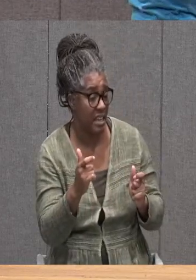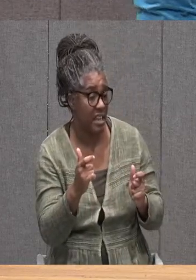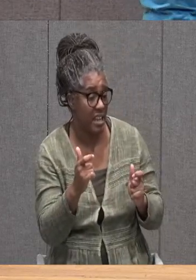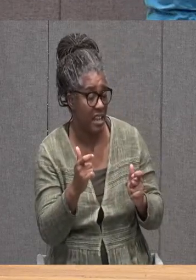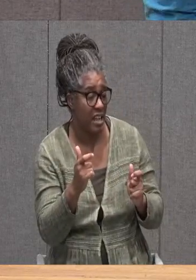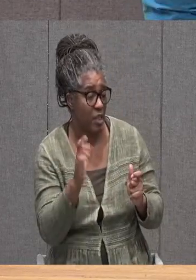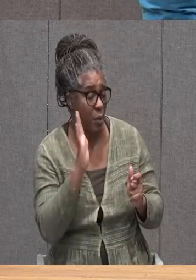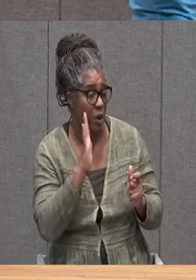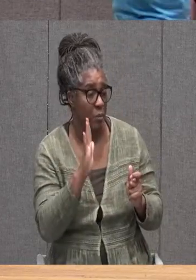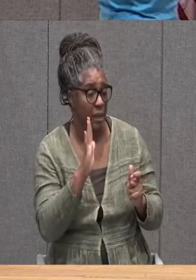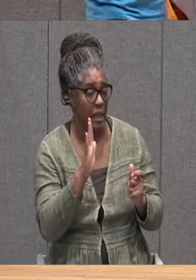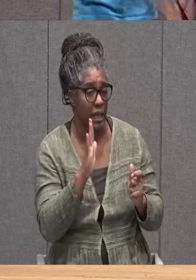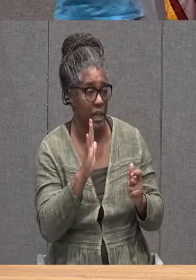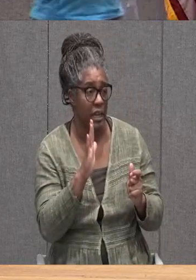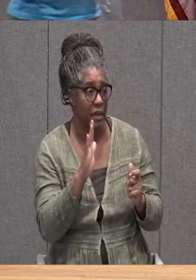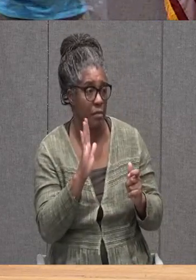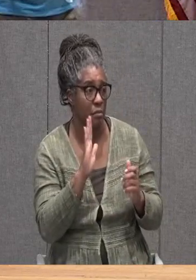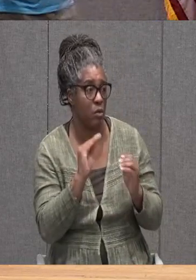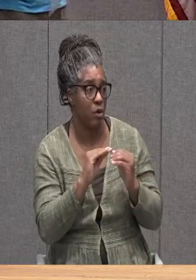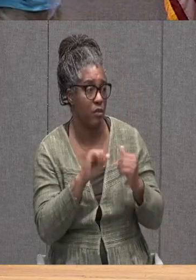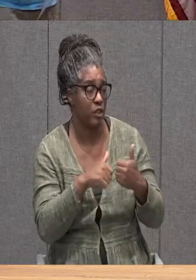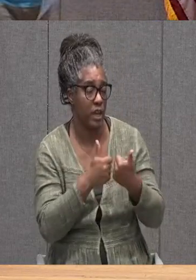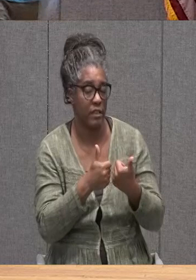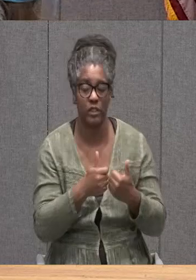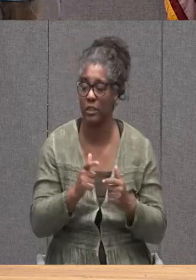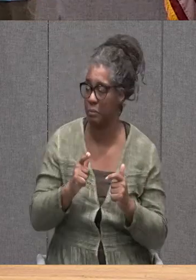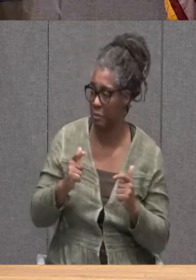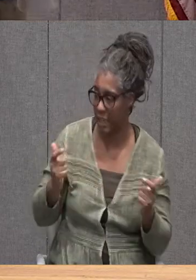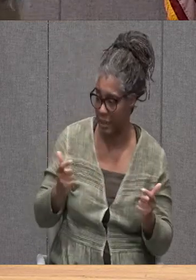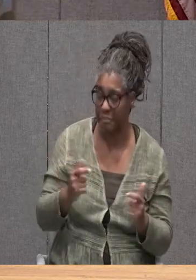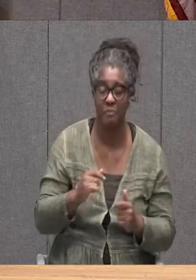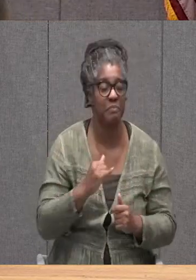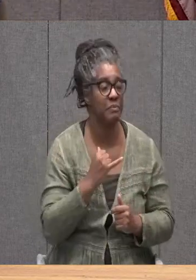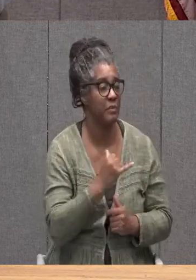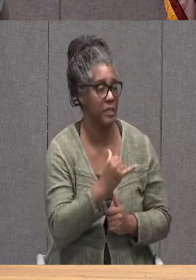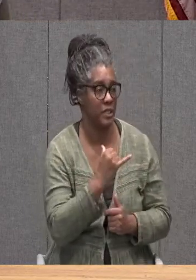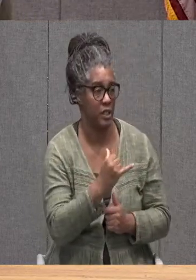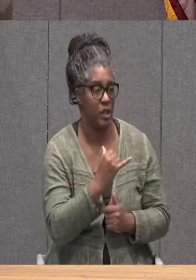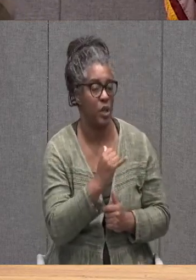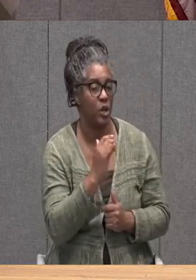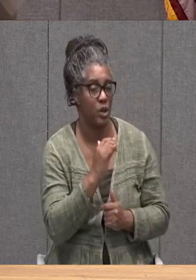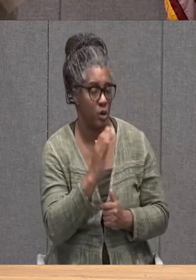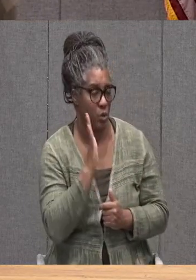Okay, I'm gonna also start with a big one, and on the zip lock bags,